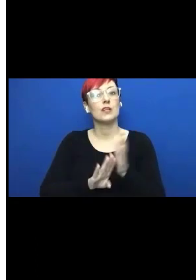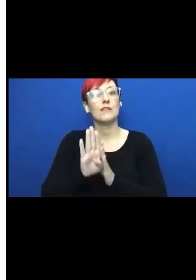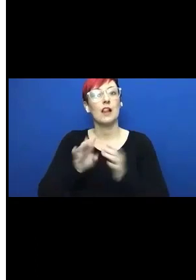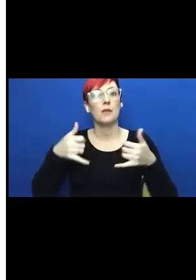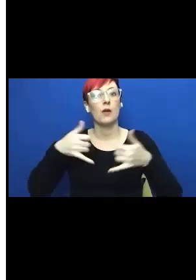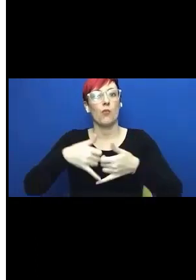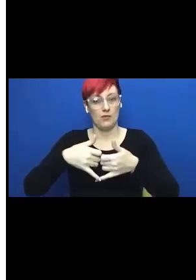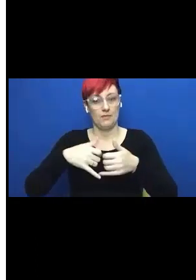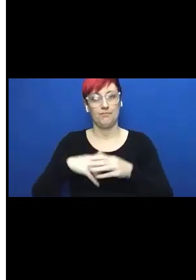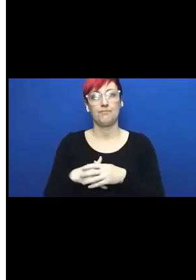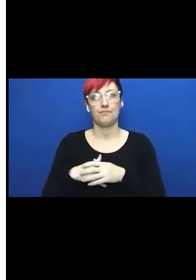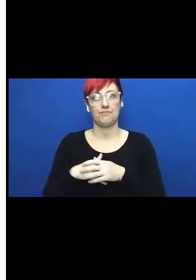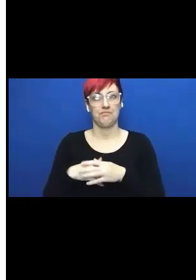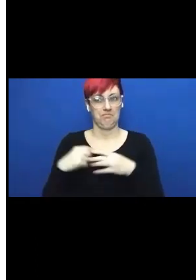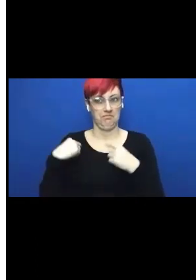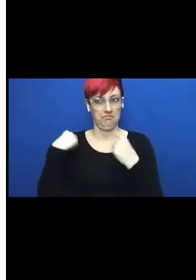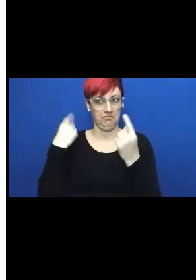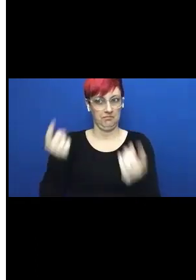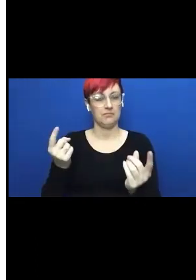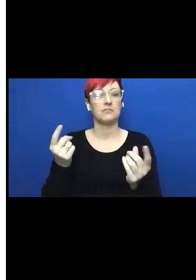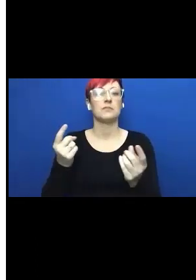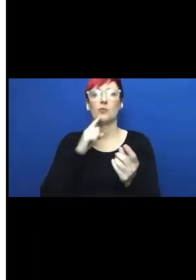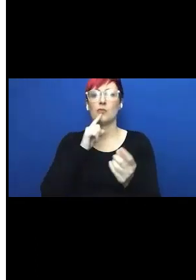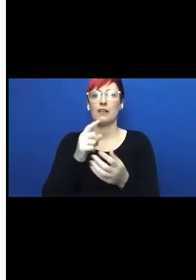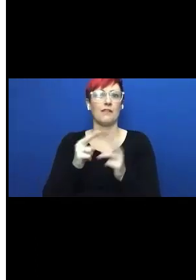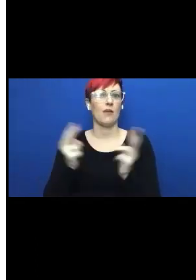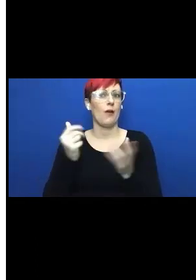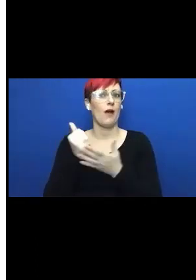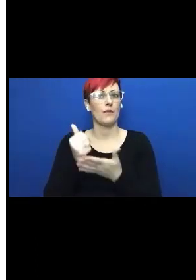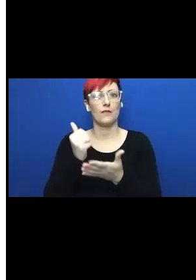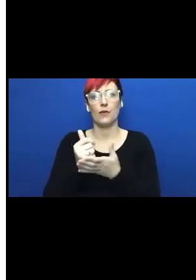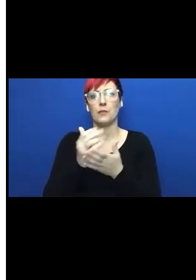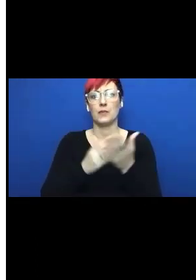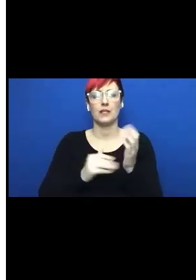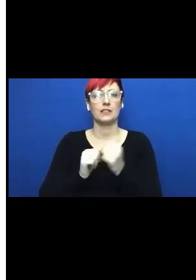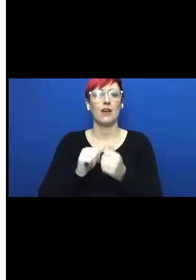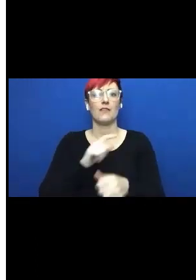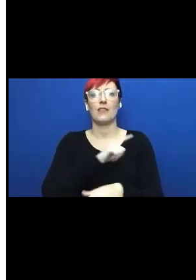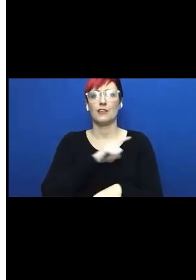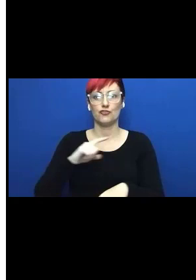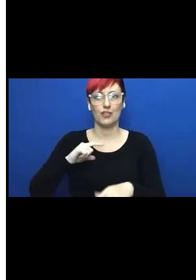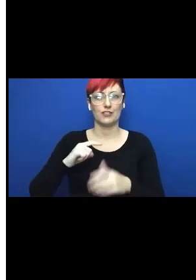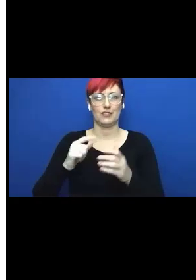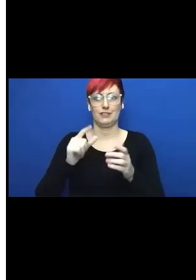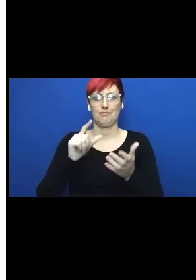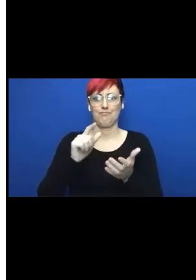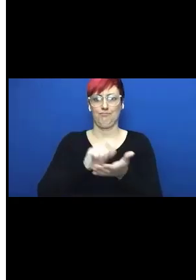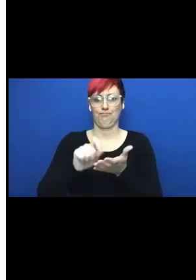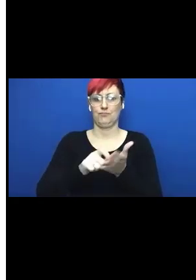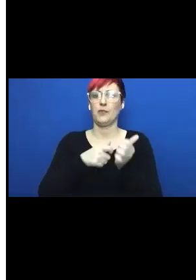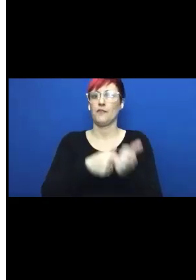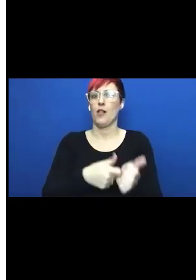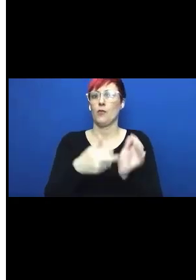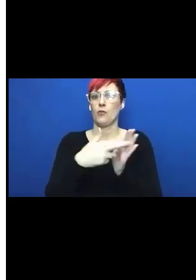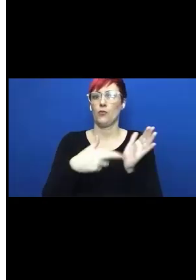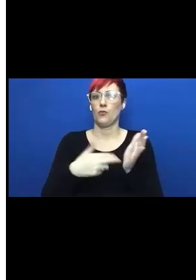This has been an extremely helpful piece of legislation in text here because we within NIH